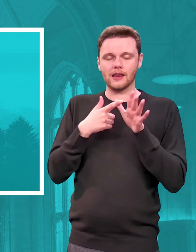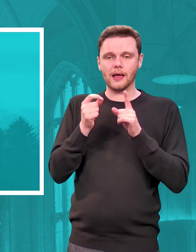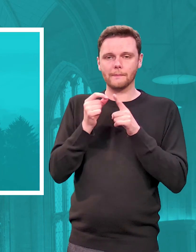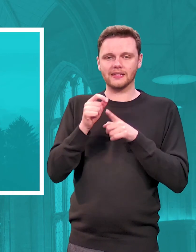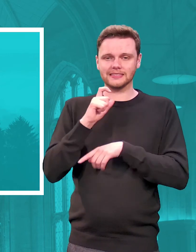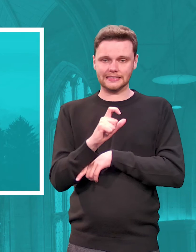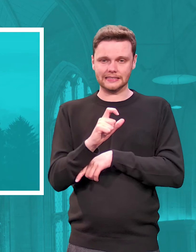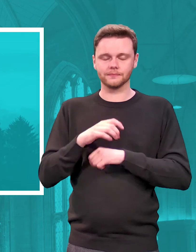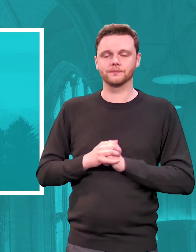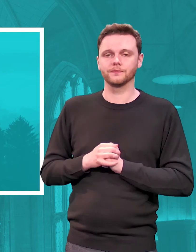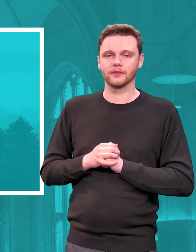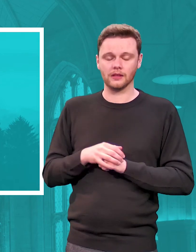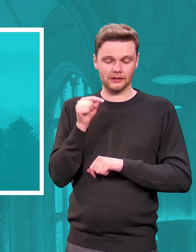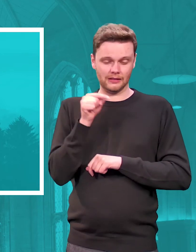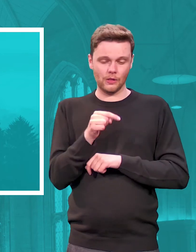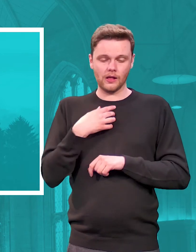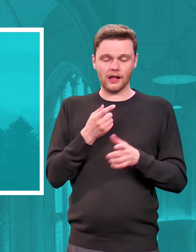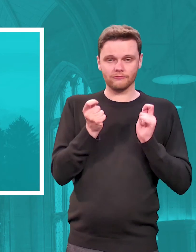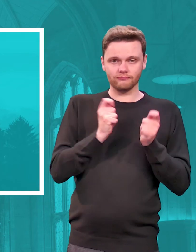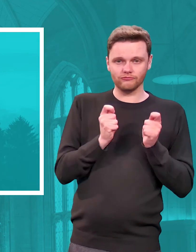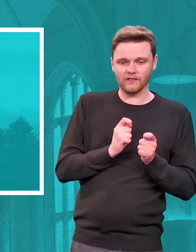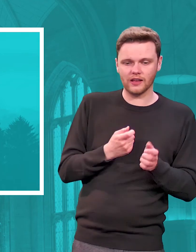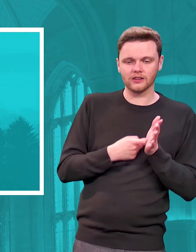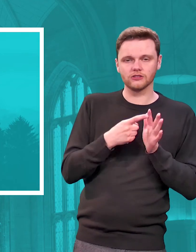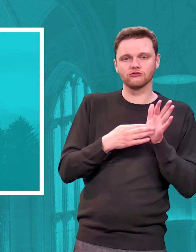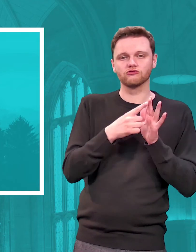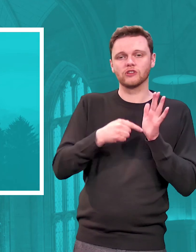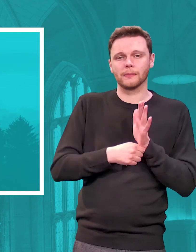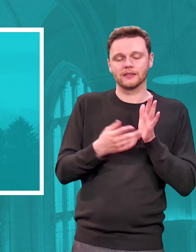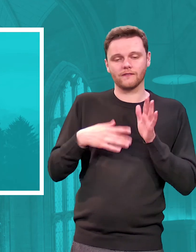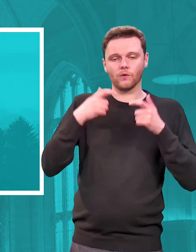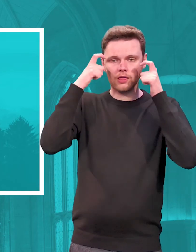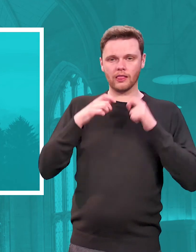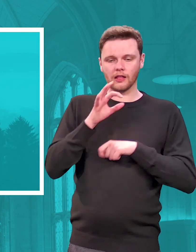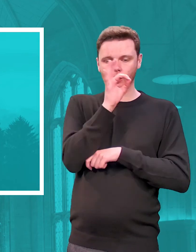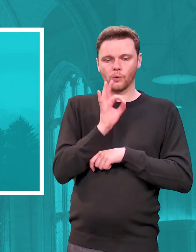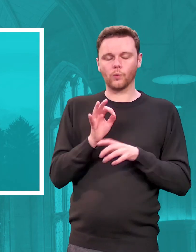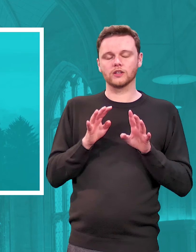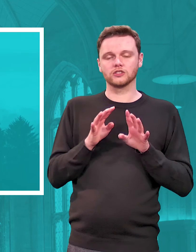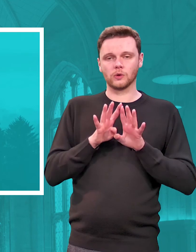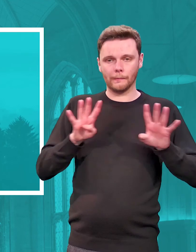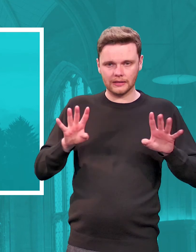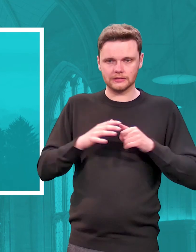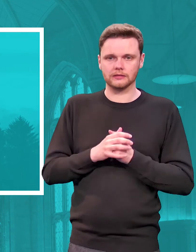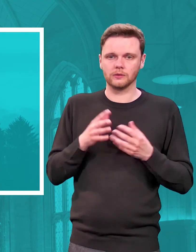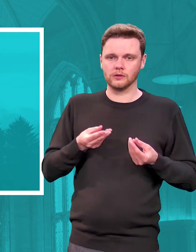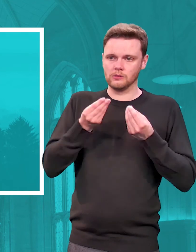point to a revised remit for the Legal Questions Committee which will be brought to the Assembly by the Assembly Trustees,